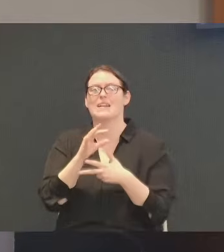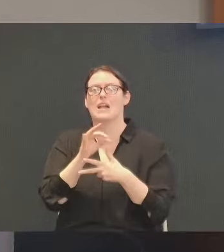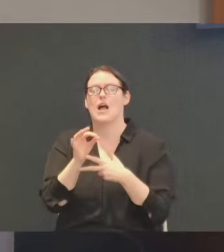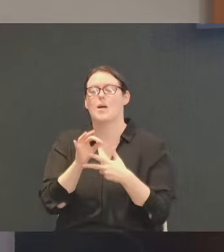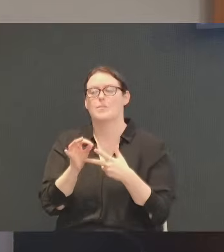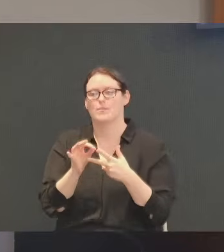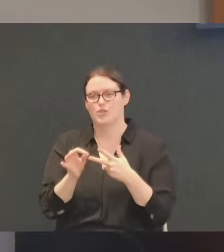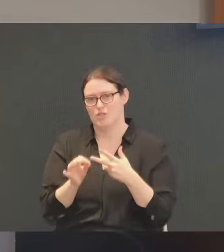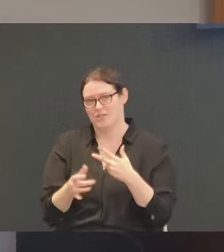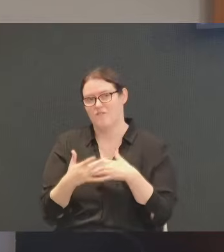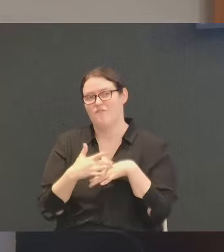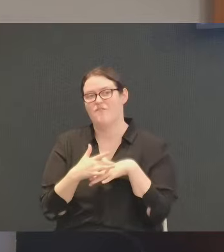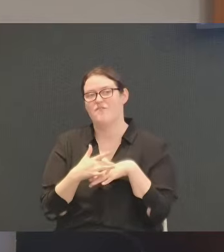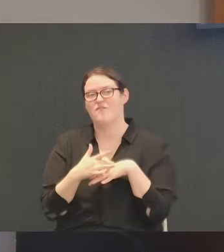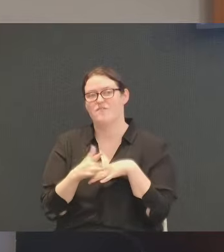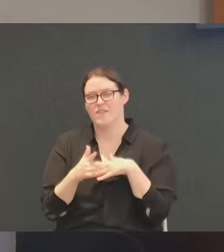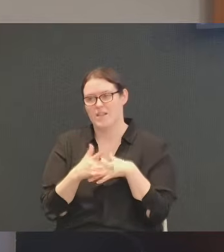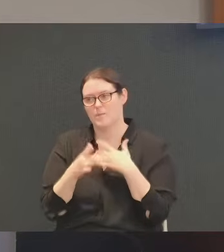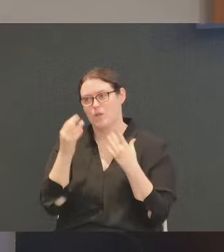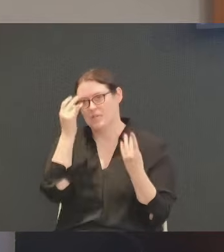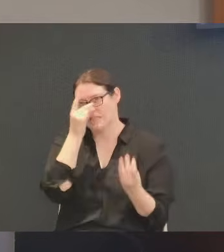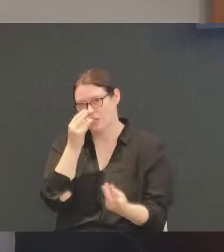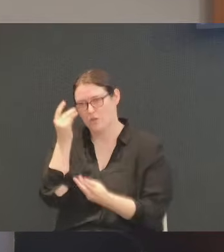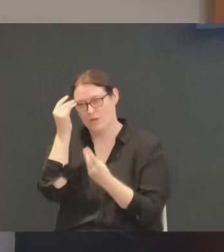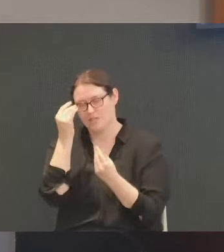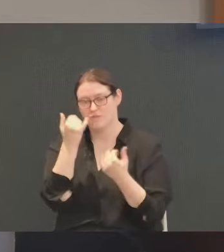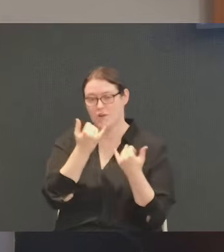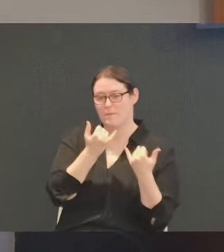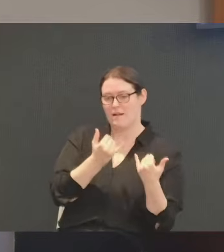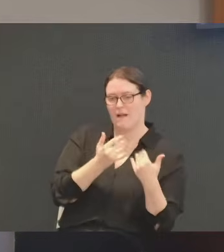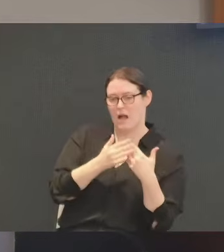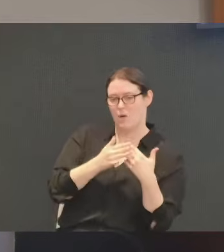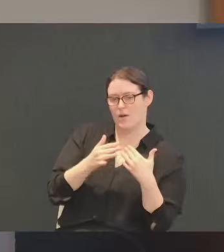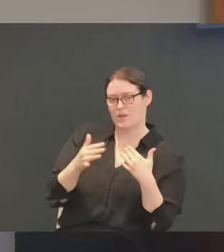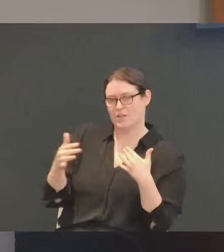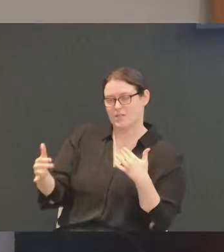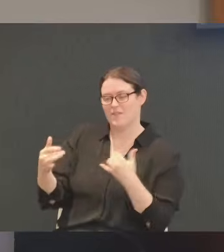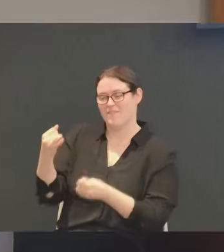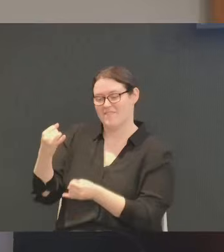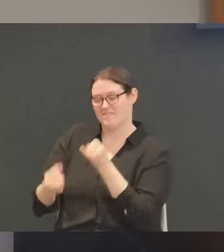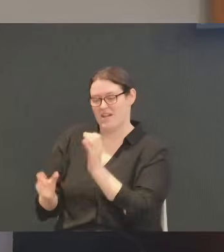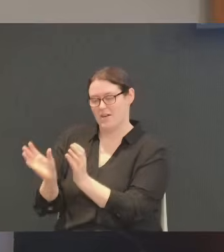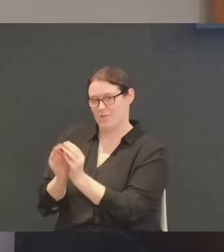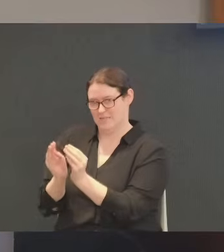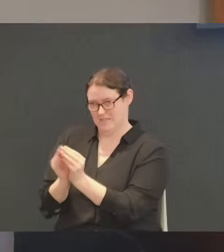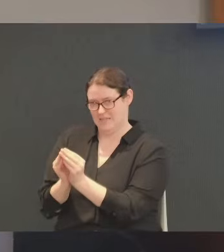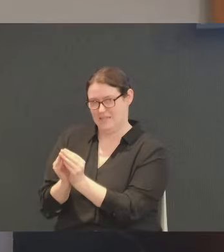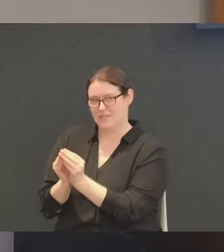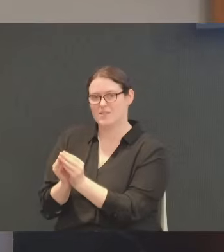be considered between now and the the final meeting. You have we have a meeting scheduled